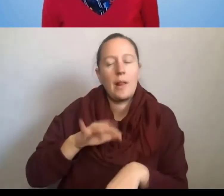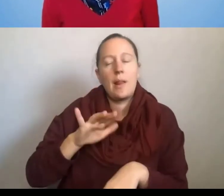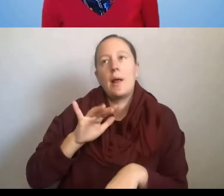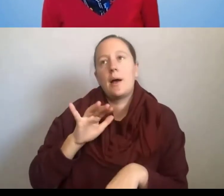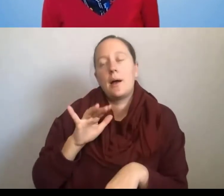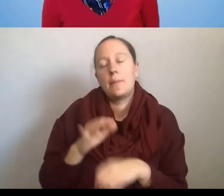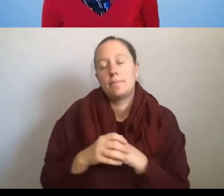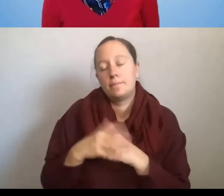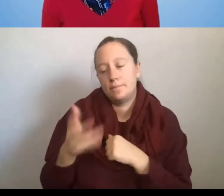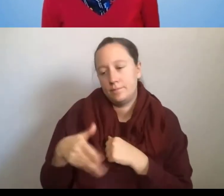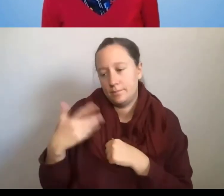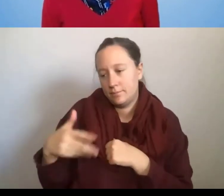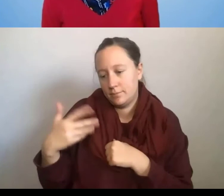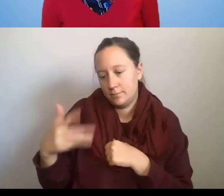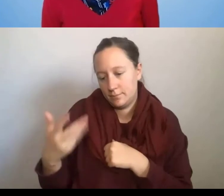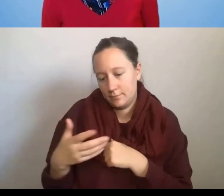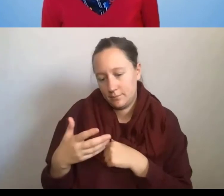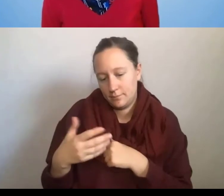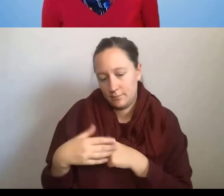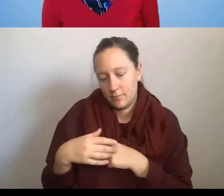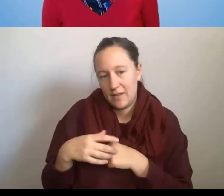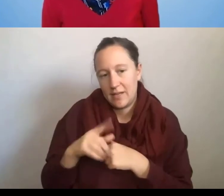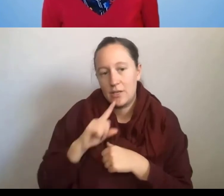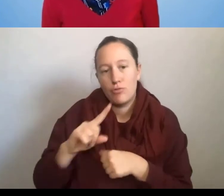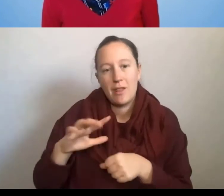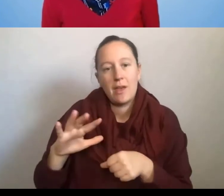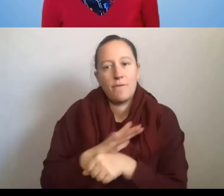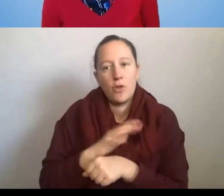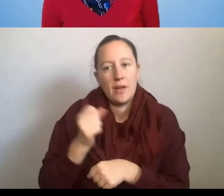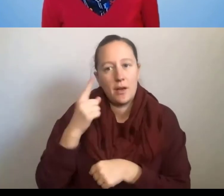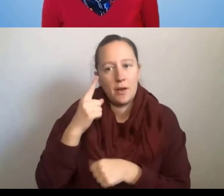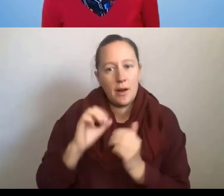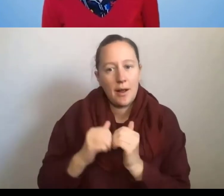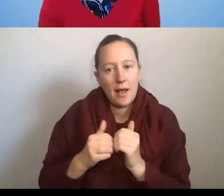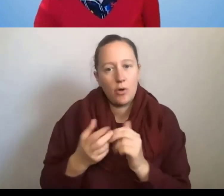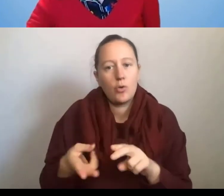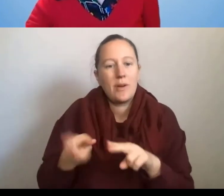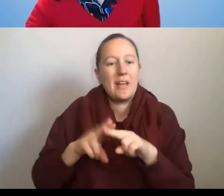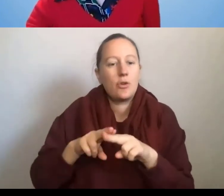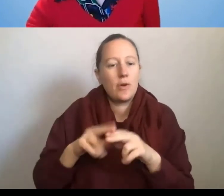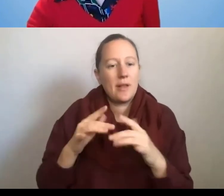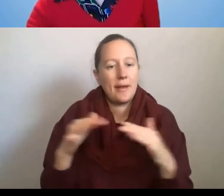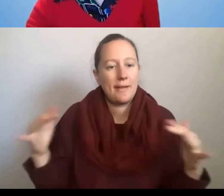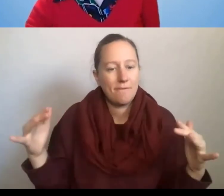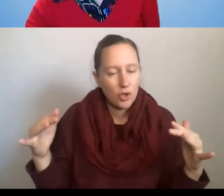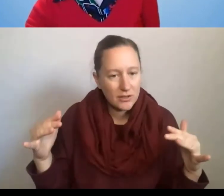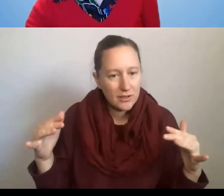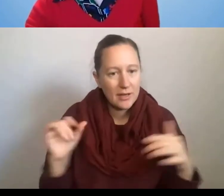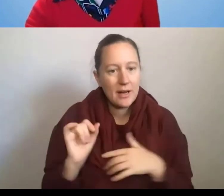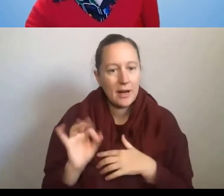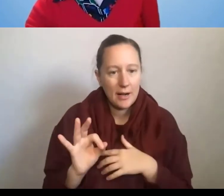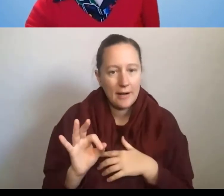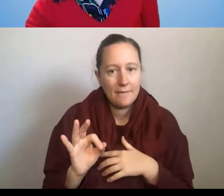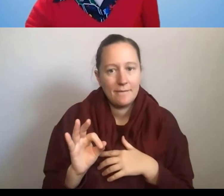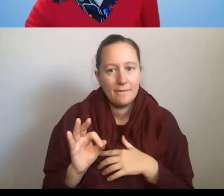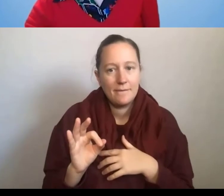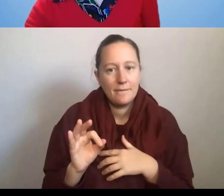is to understand how to increase the diversity of activities